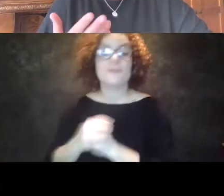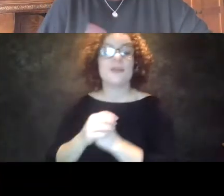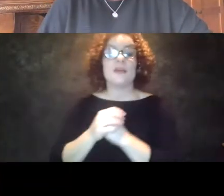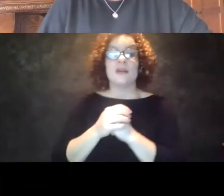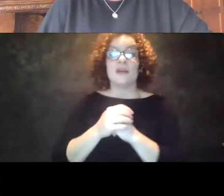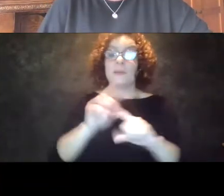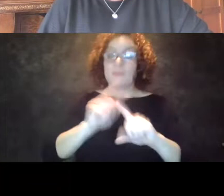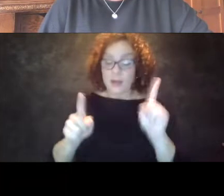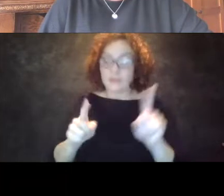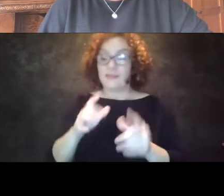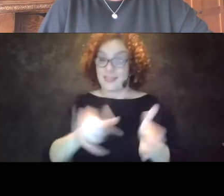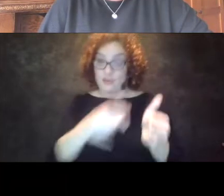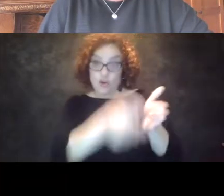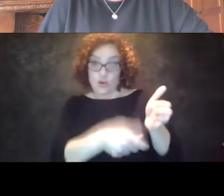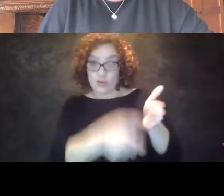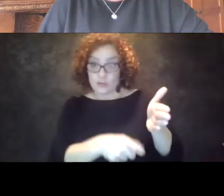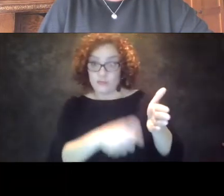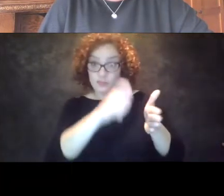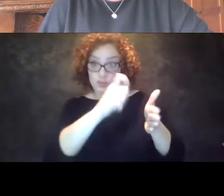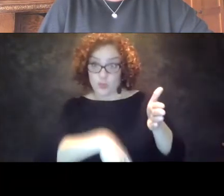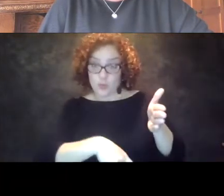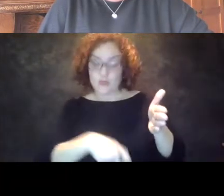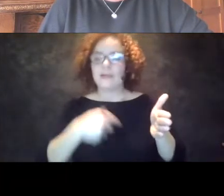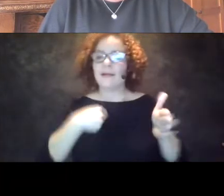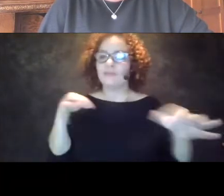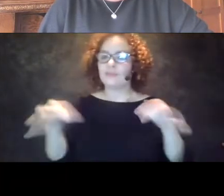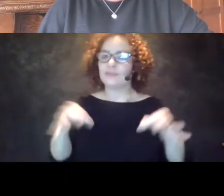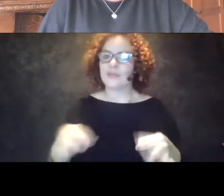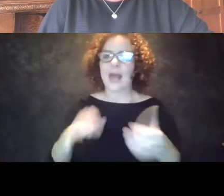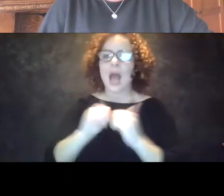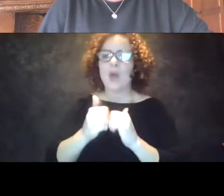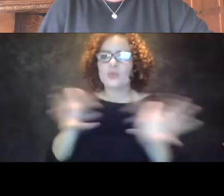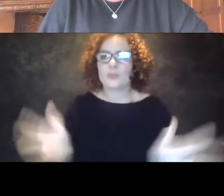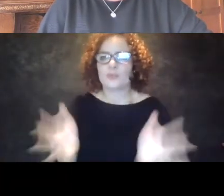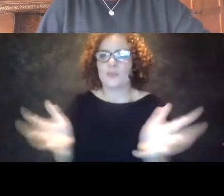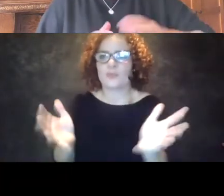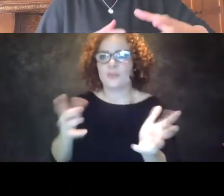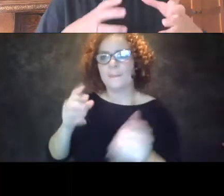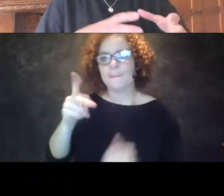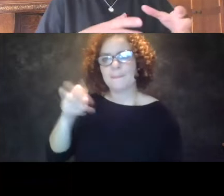about how you can promote peer relationships between students, whether these students are